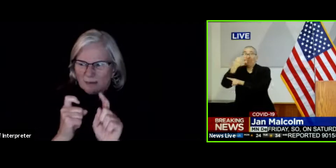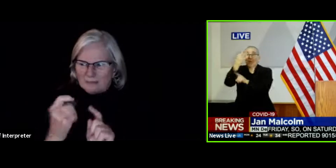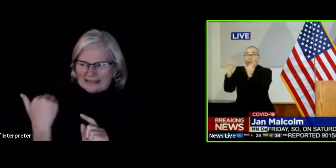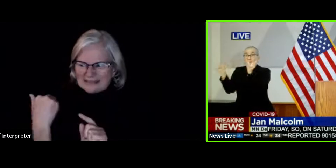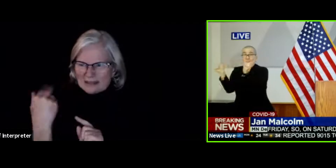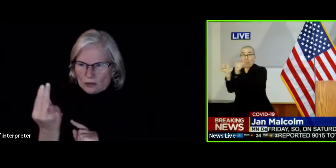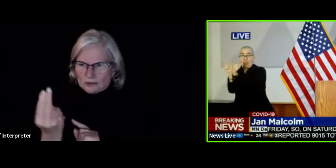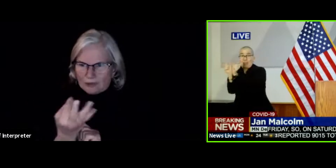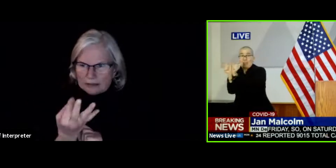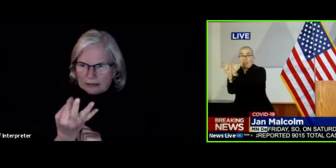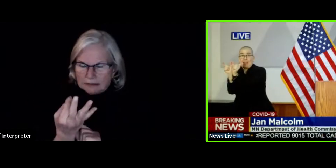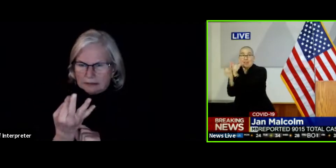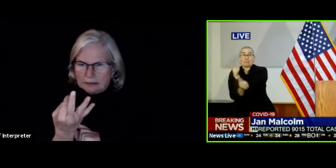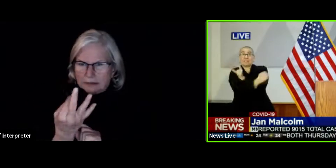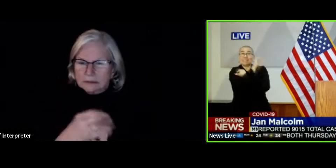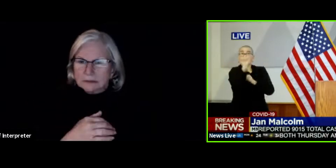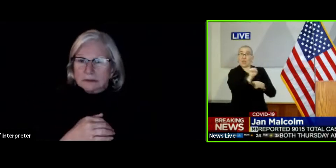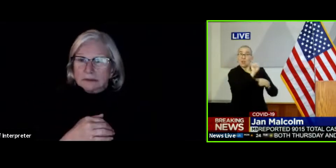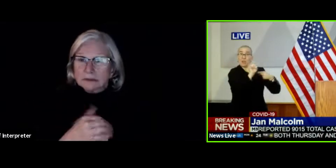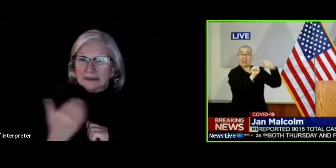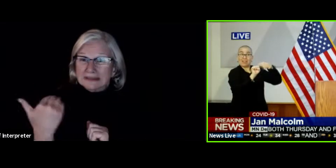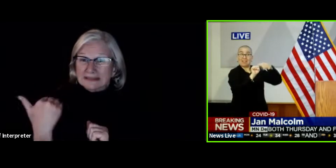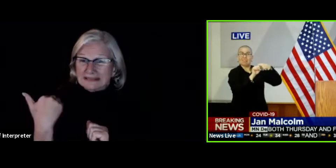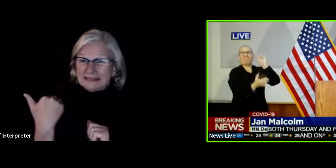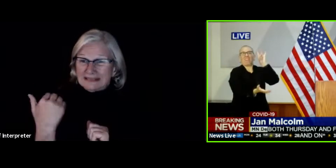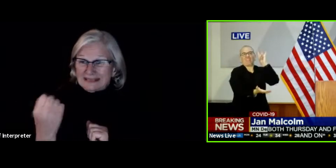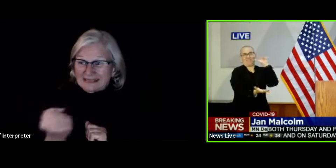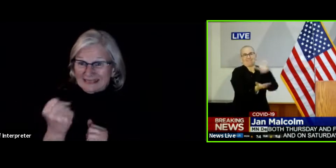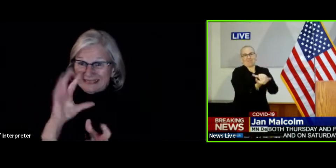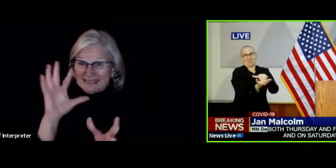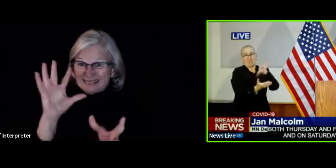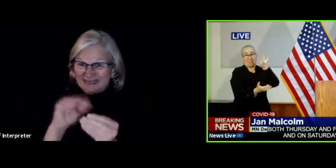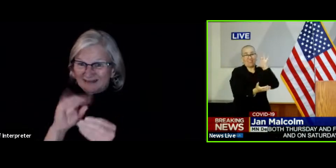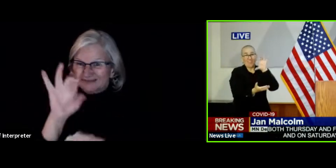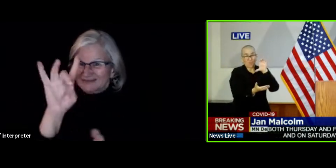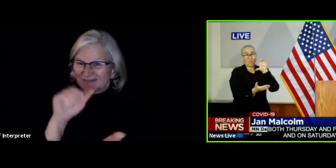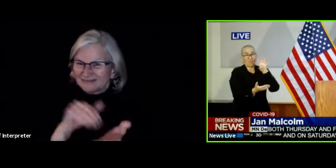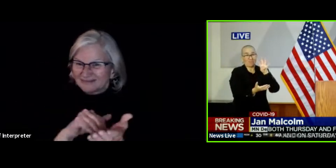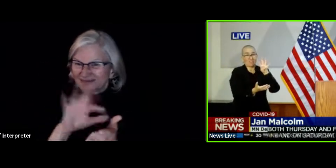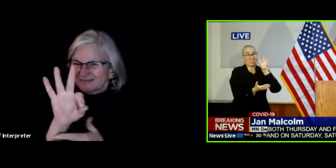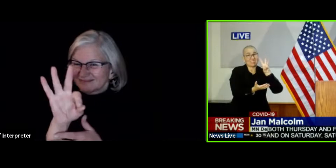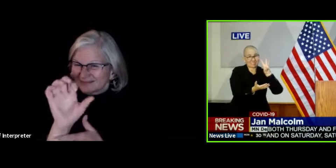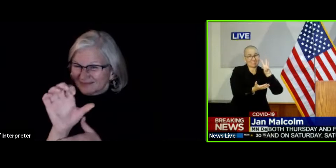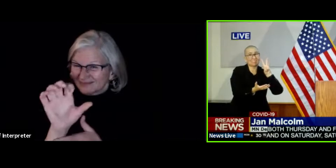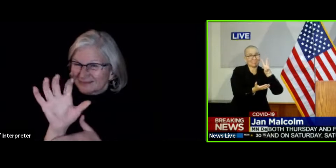SATURDAY'S 8,846 FLOOR NOW CASES WERE ANNOUNCED ON SATURDAY AND